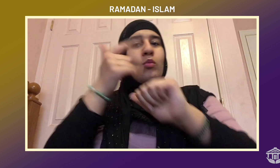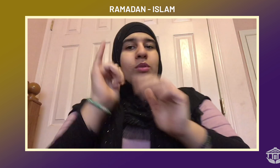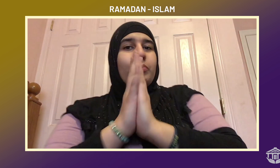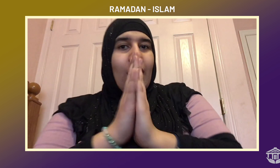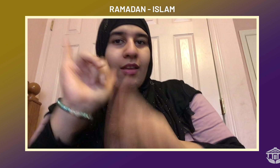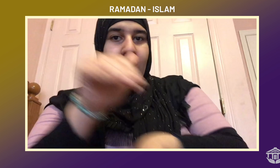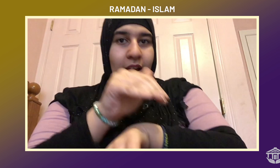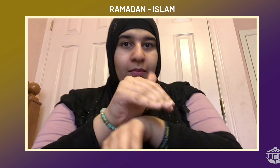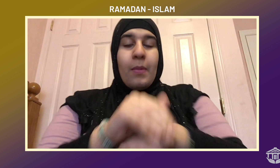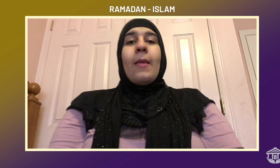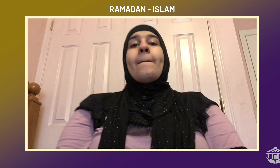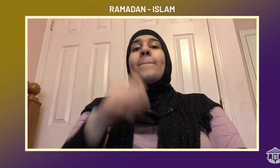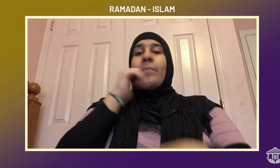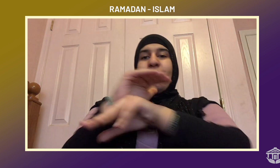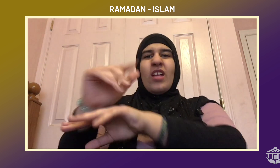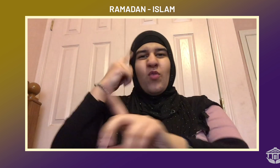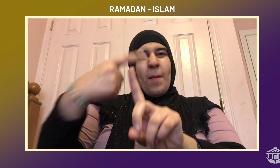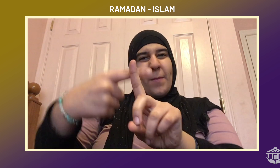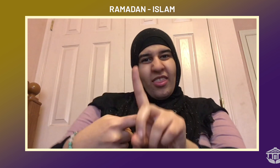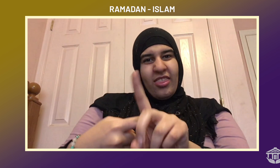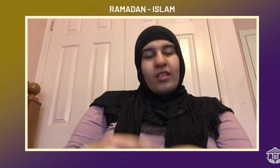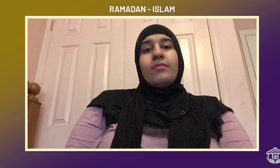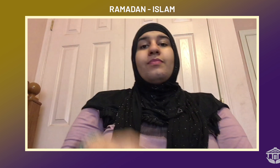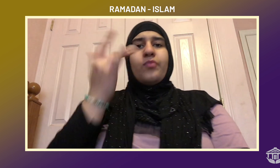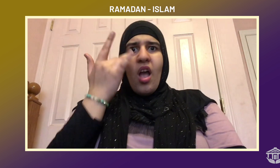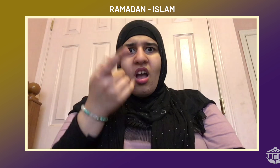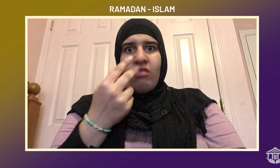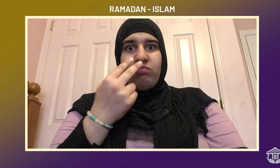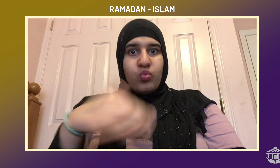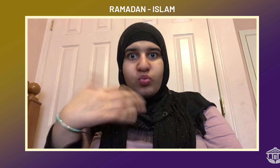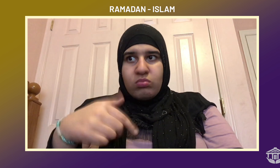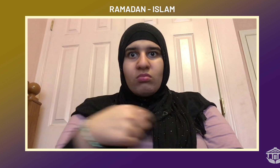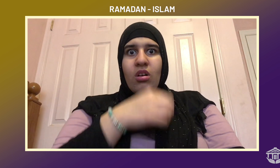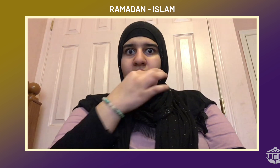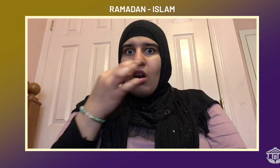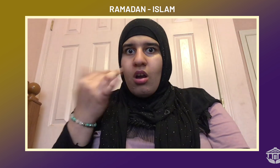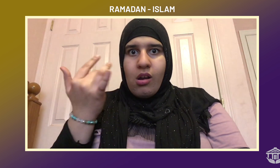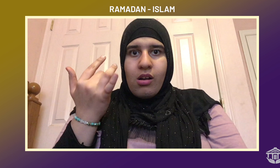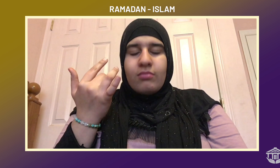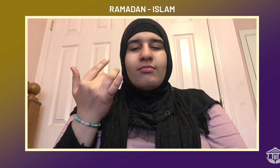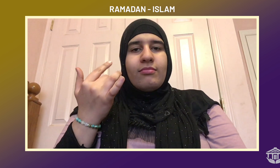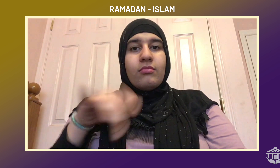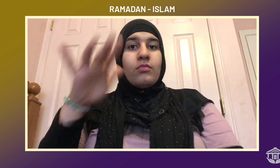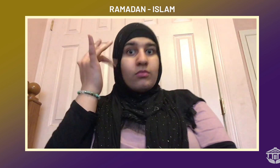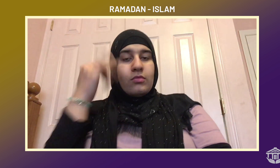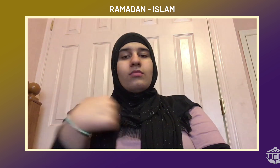eat drink and most importantly pray. We do that every night for a month. There are a couple